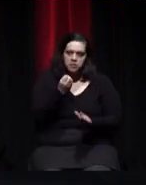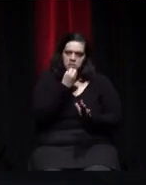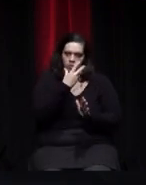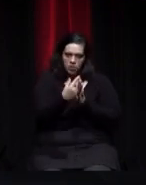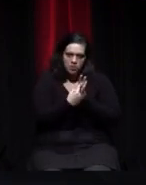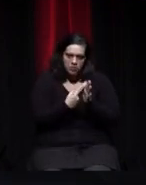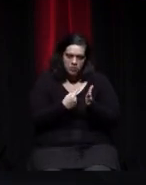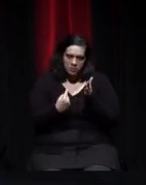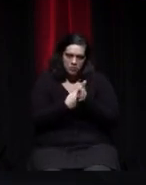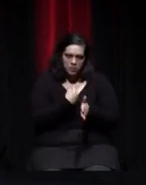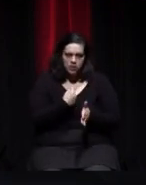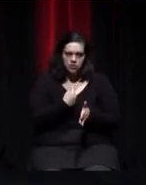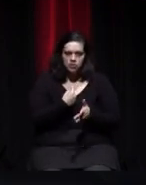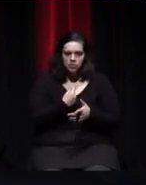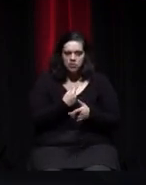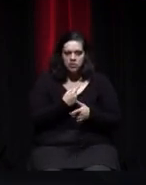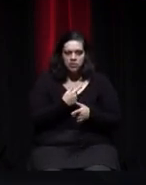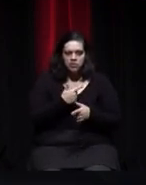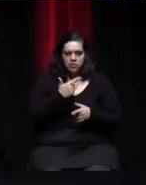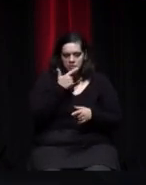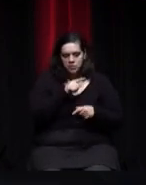for chaining what's being said here.